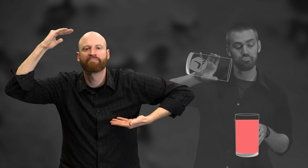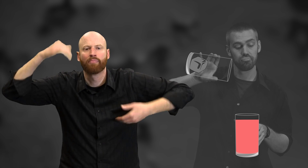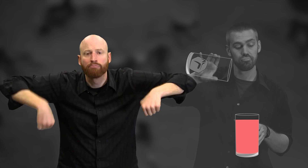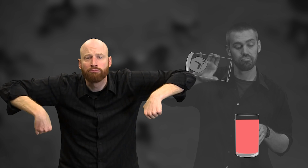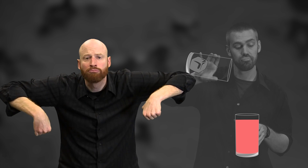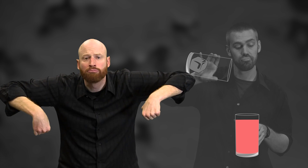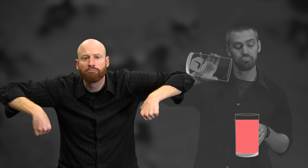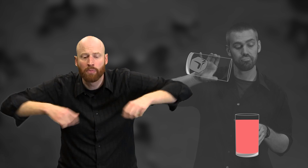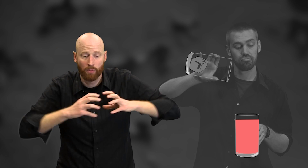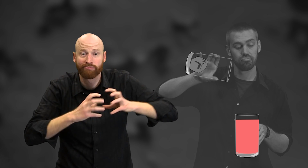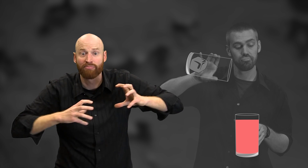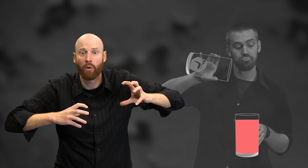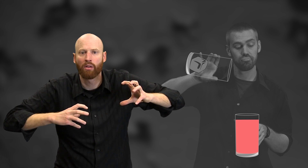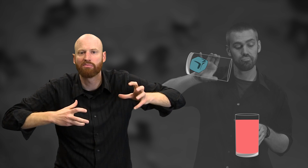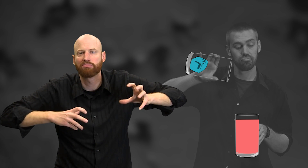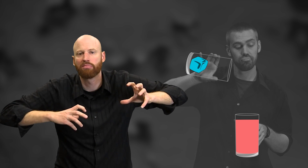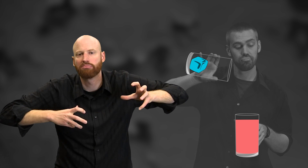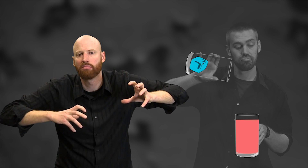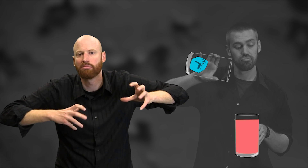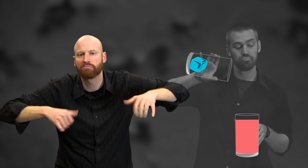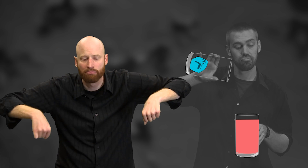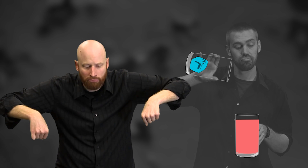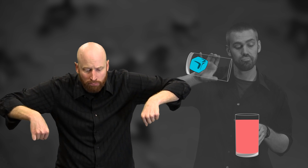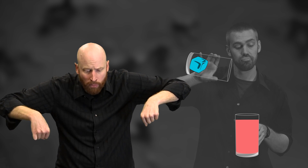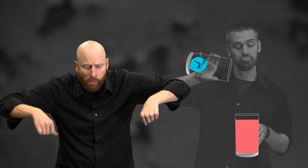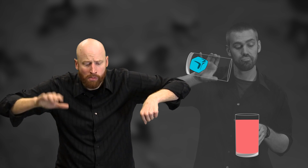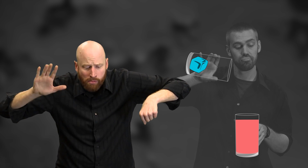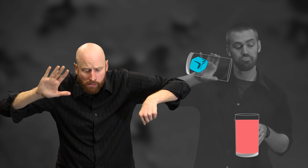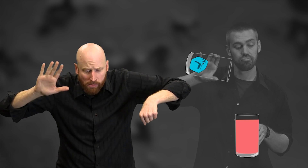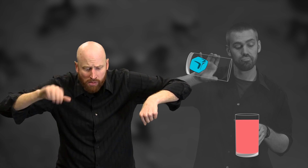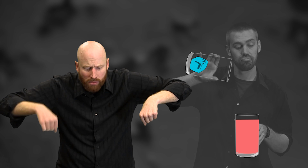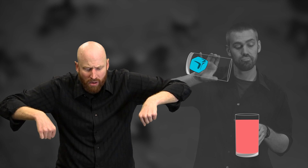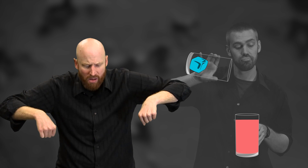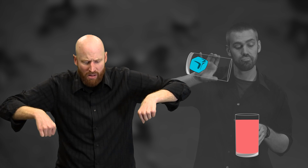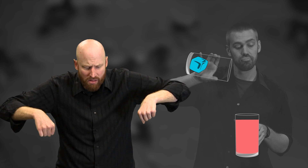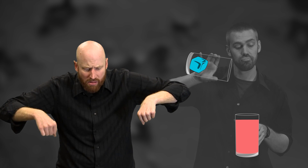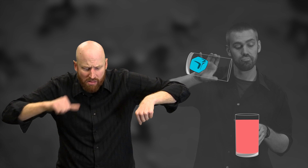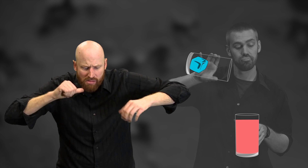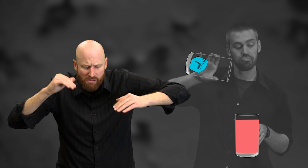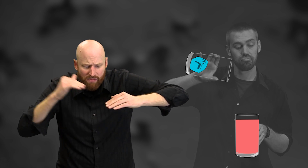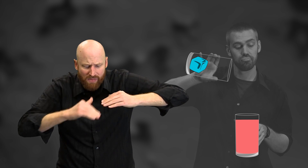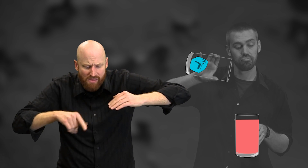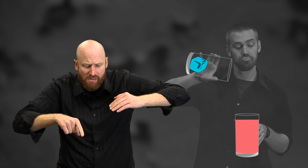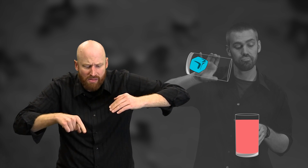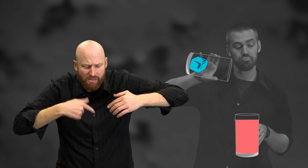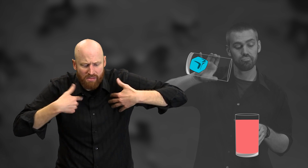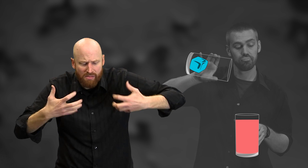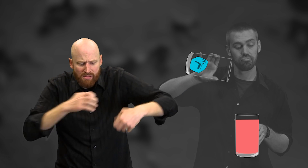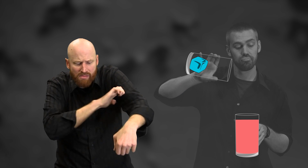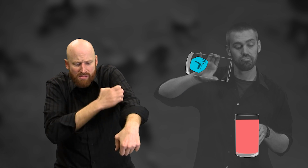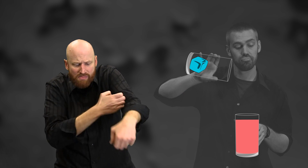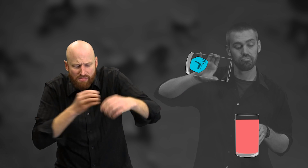A cube of ice sitting all by its slow molecule self. Hi. It's not just fair.